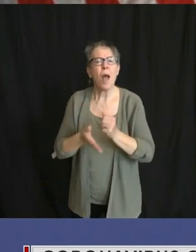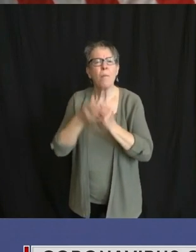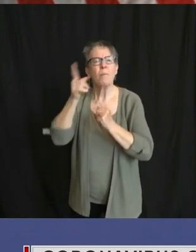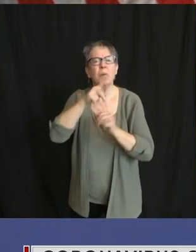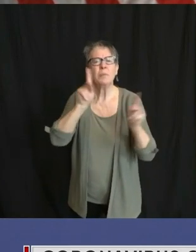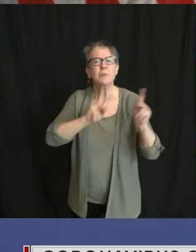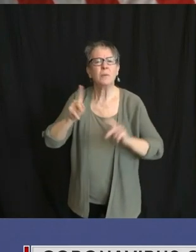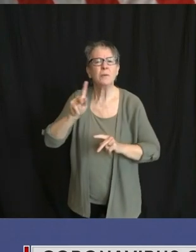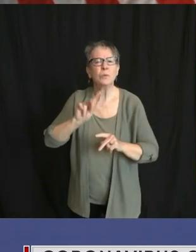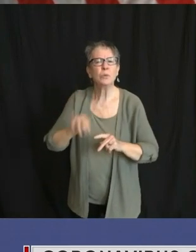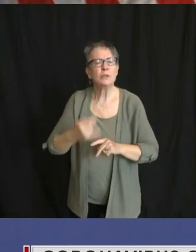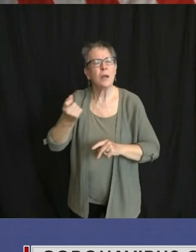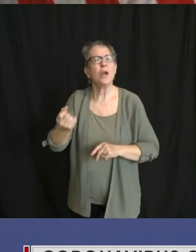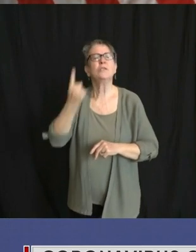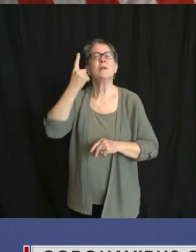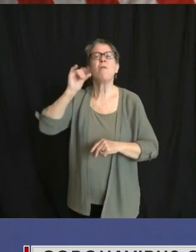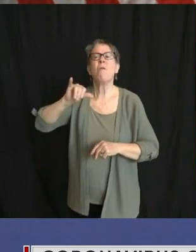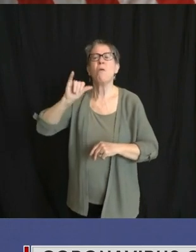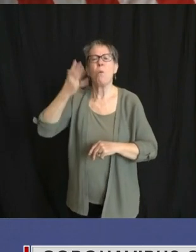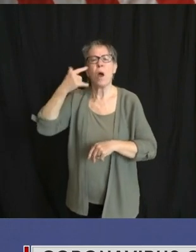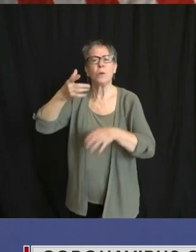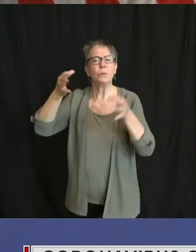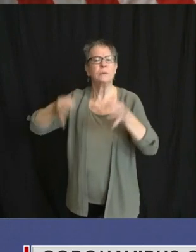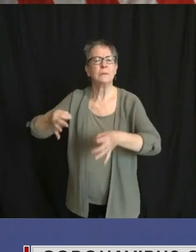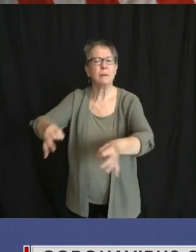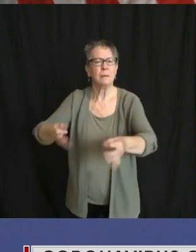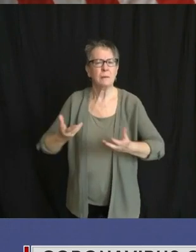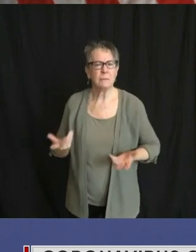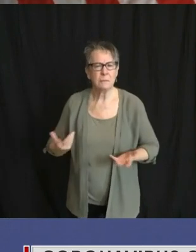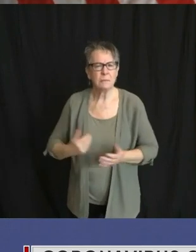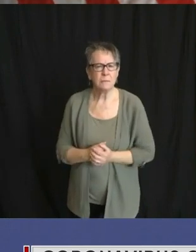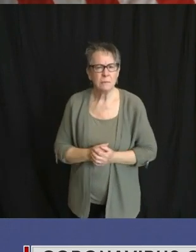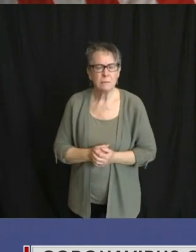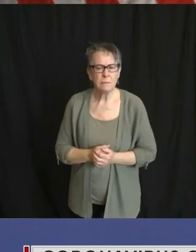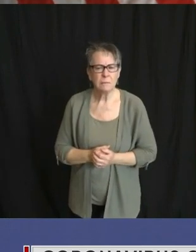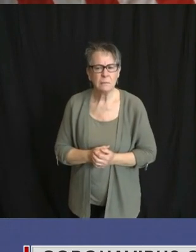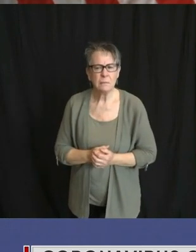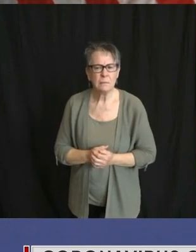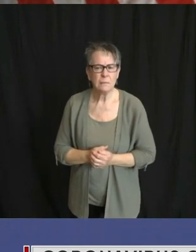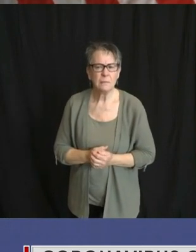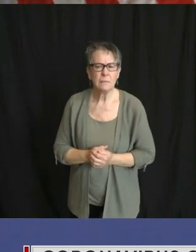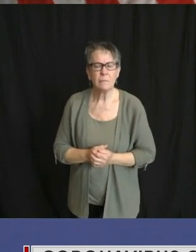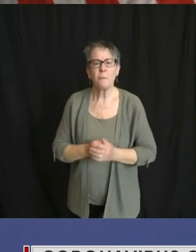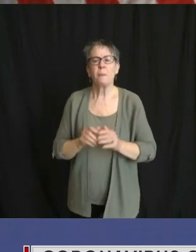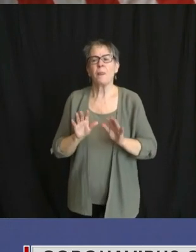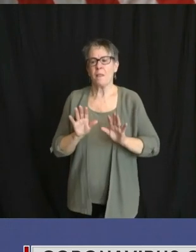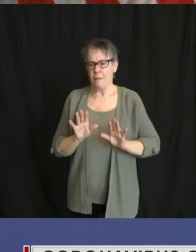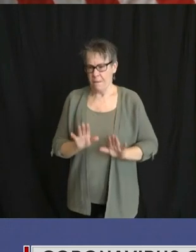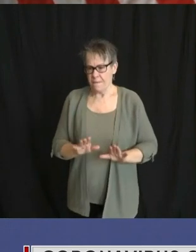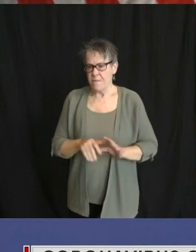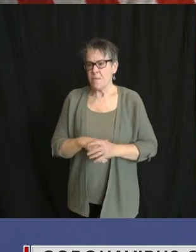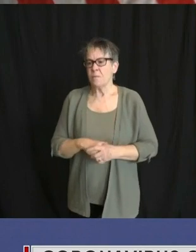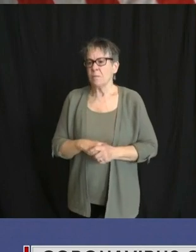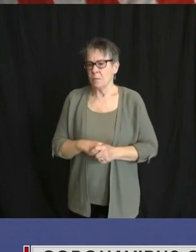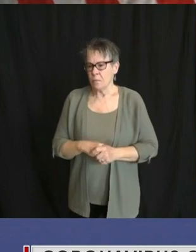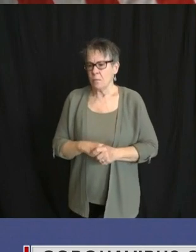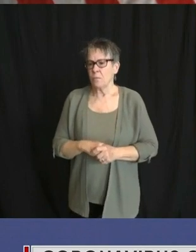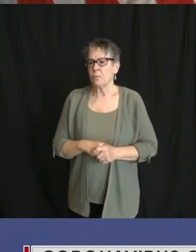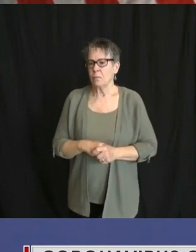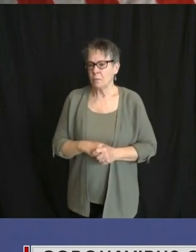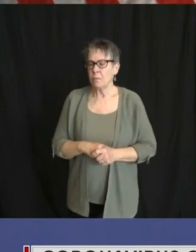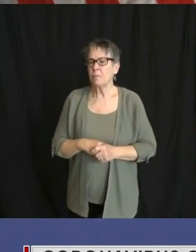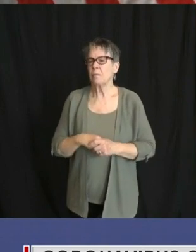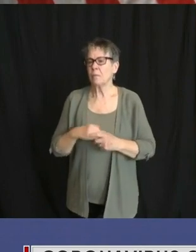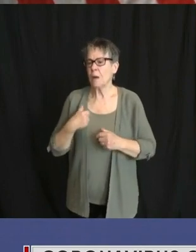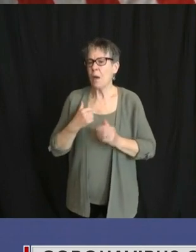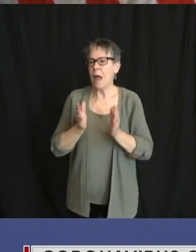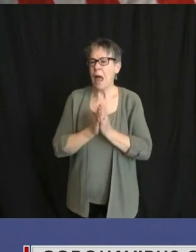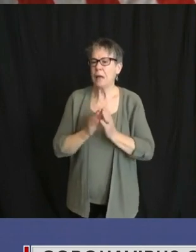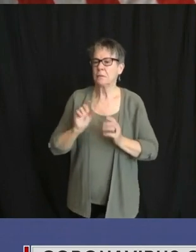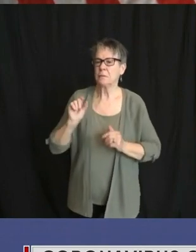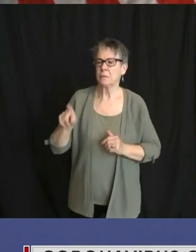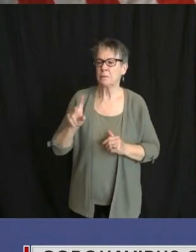THIS?